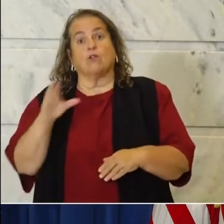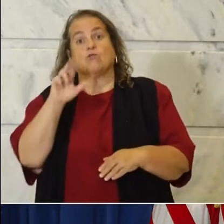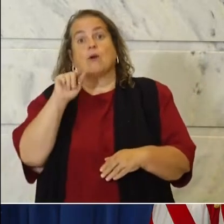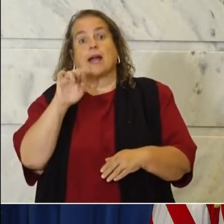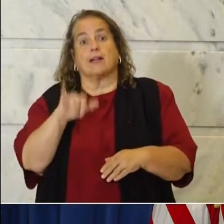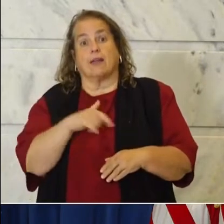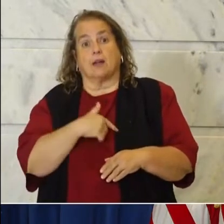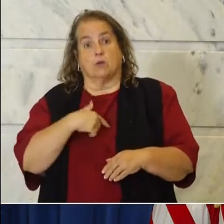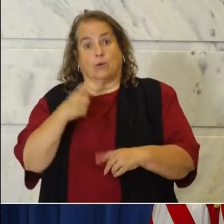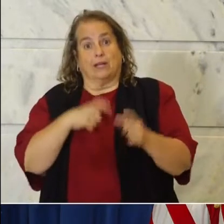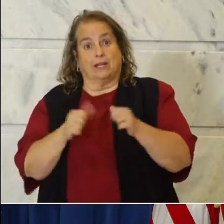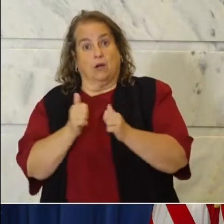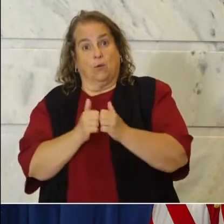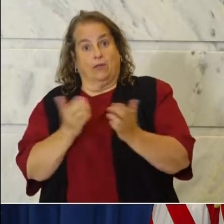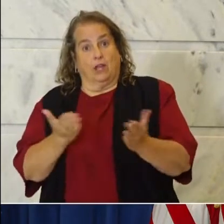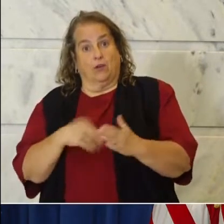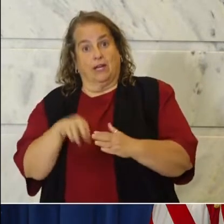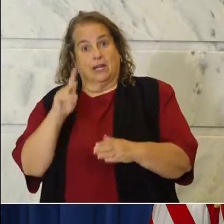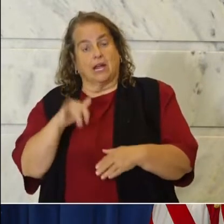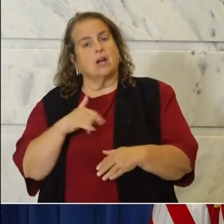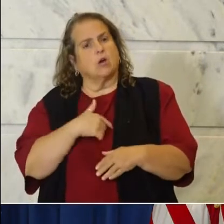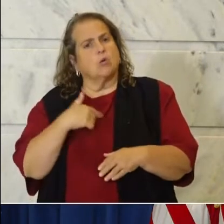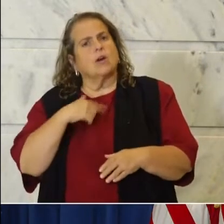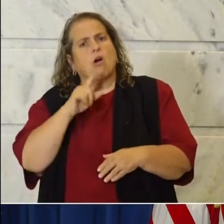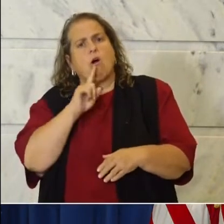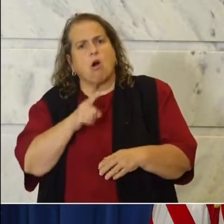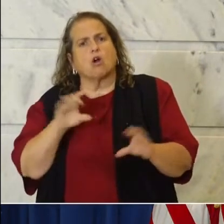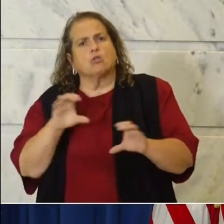here in Kentucky, even being better than most of the country, that's a high